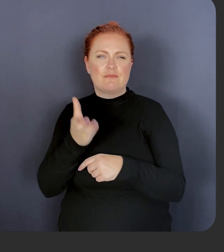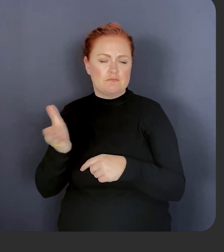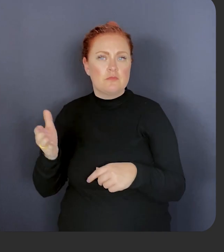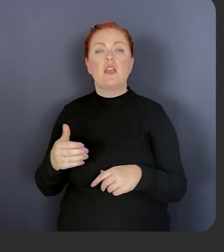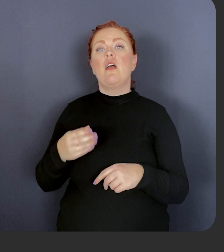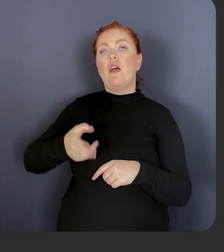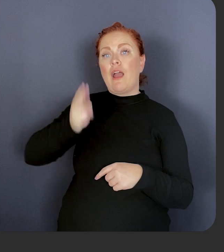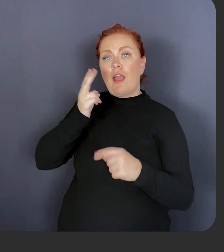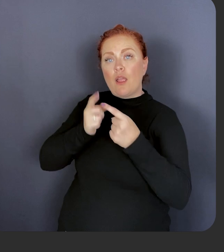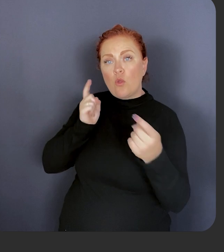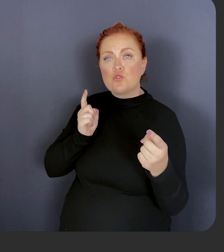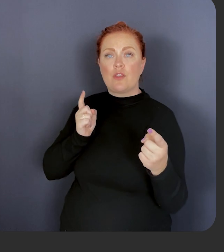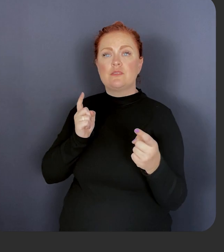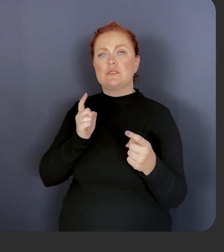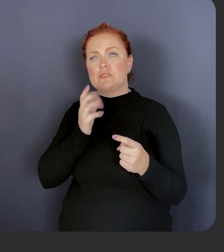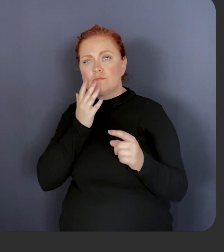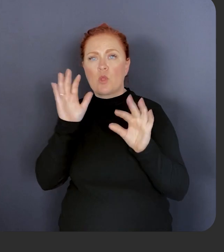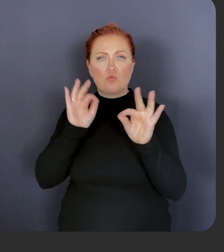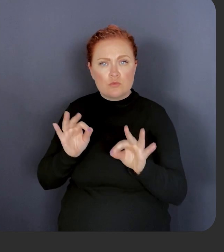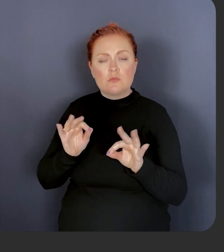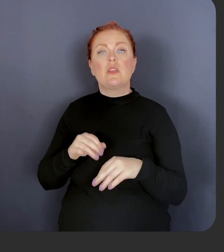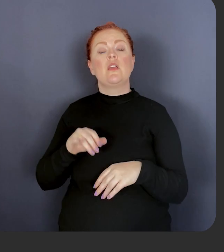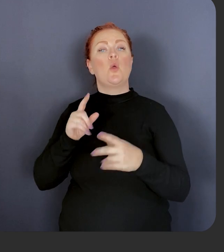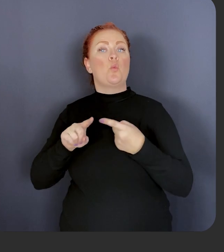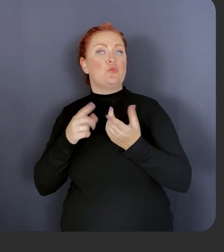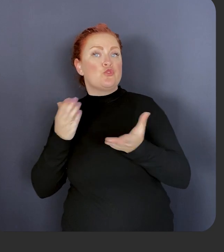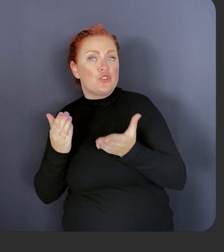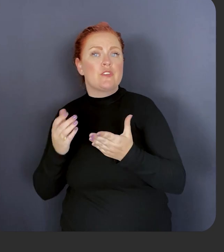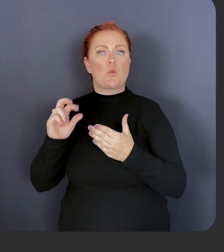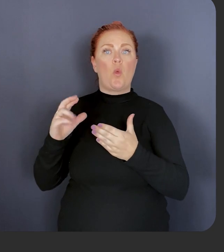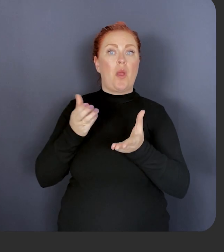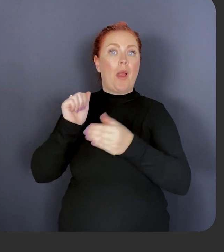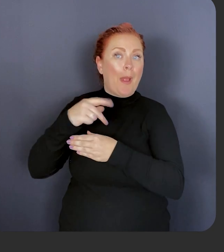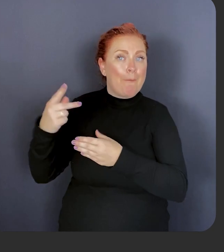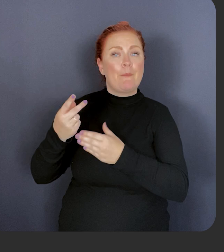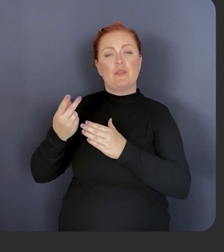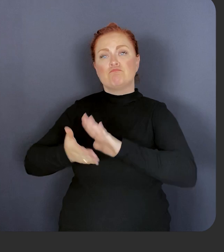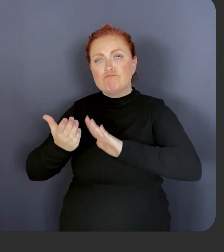high contrast mode, so when the service or when this application is being served or used